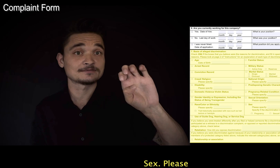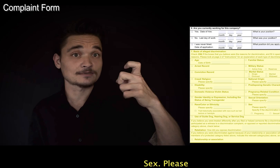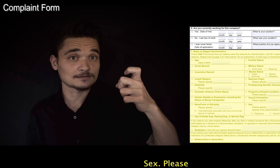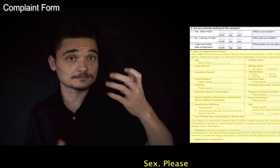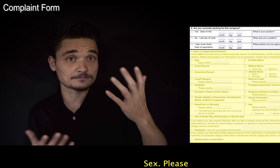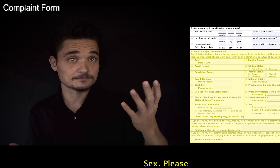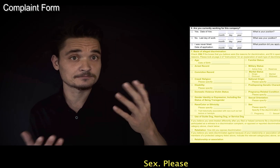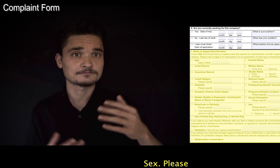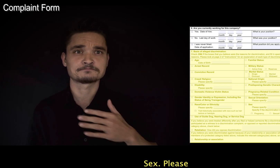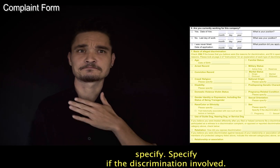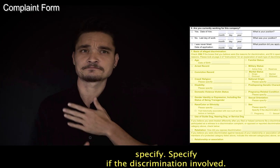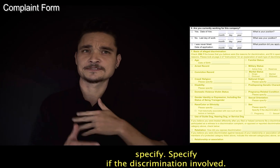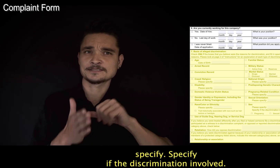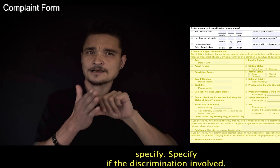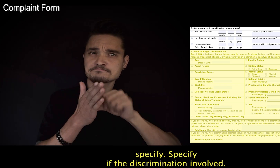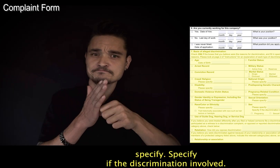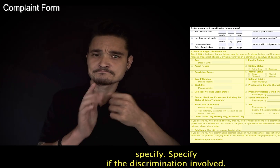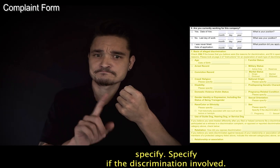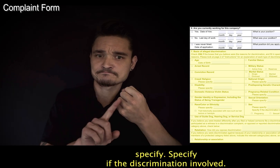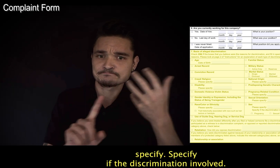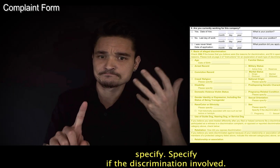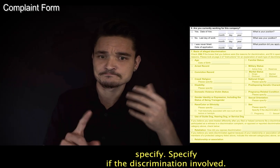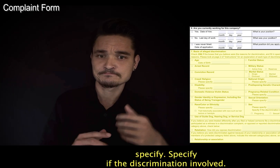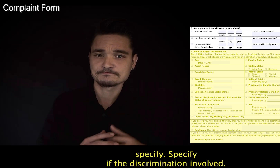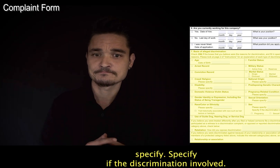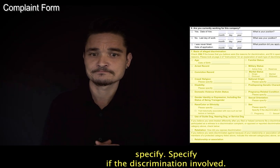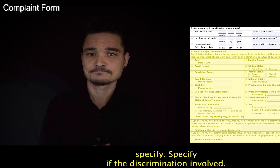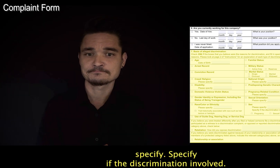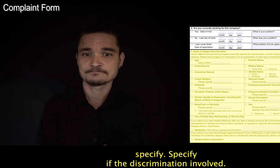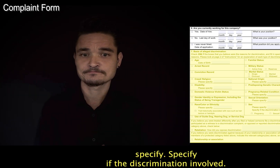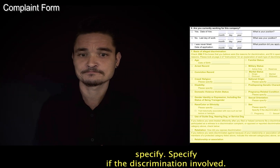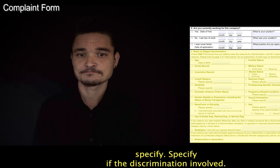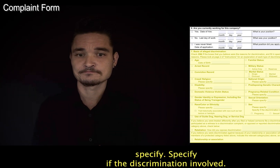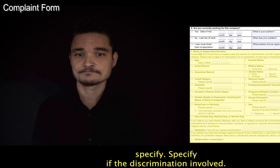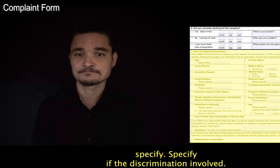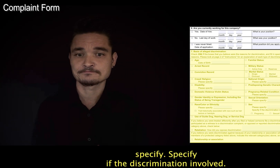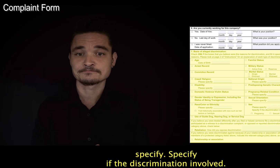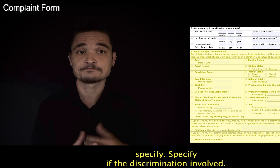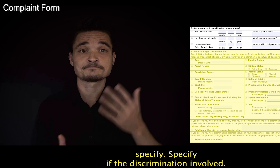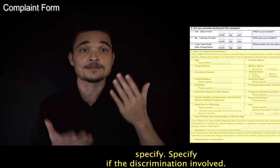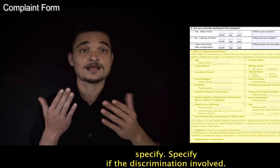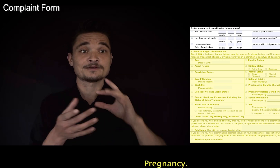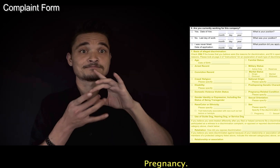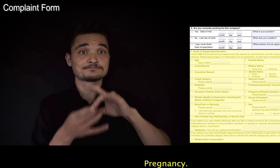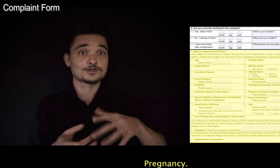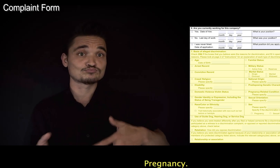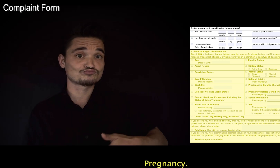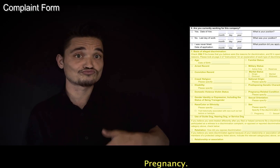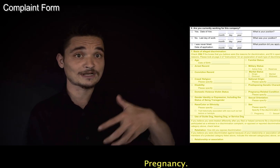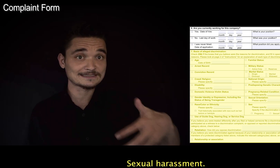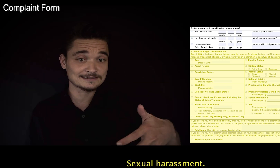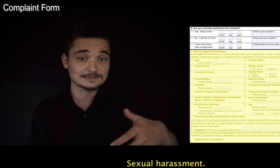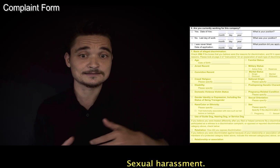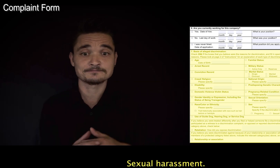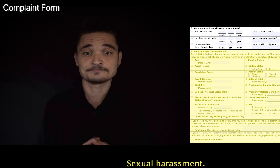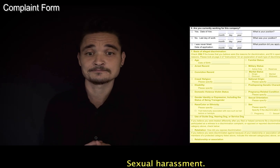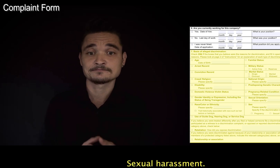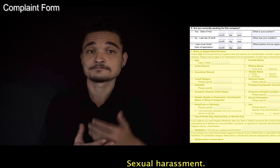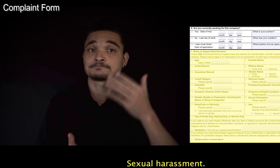Sex. Please specify. Specify if the discrimination involved. Pregnancy. Sexual harassment.